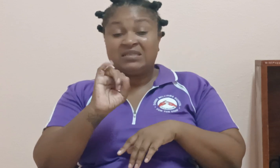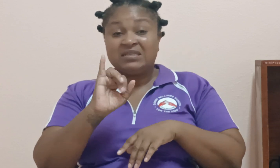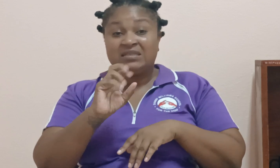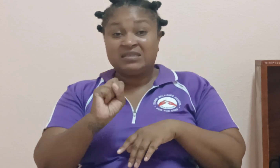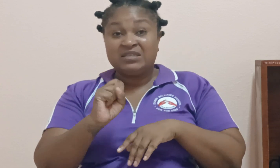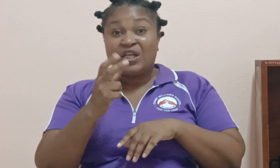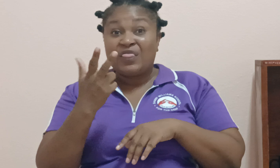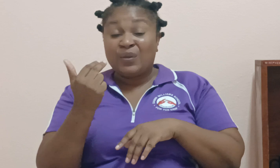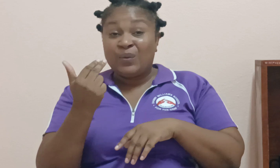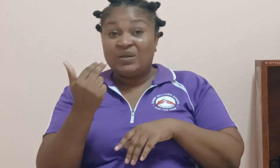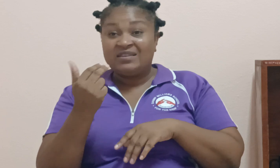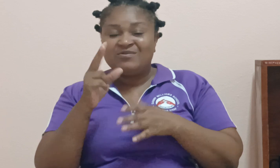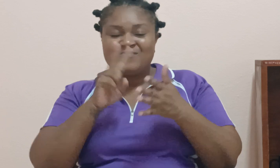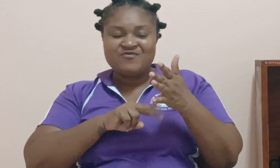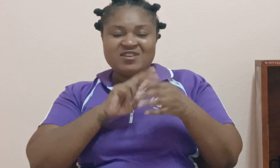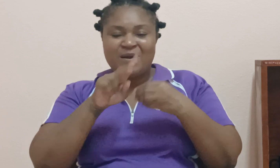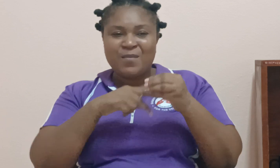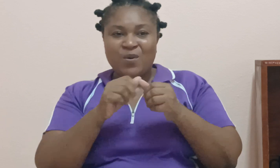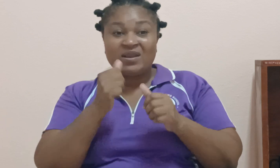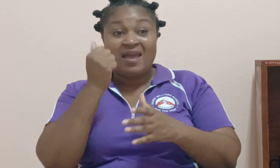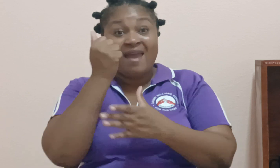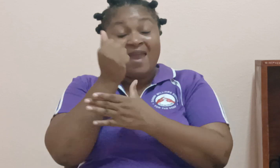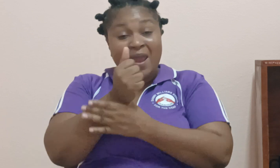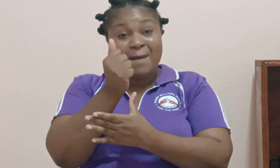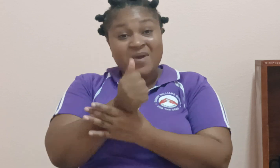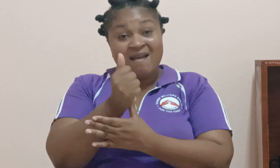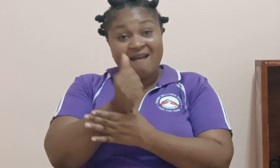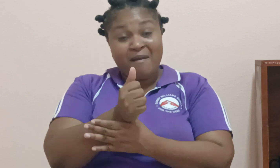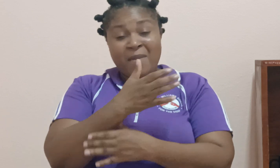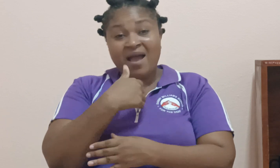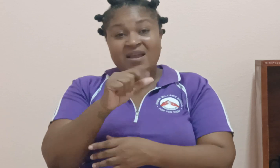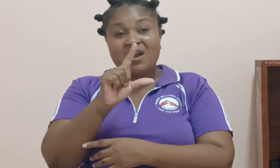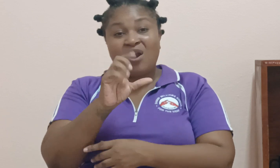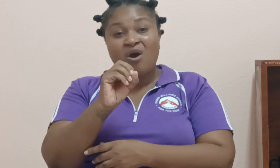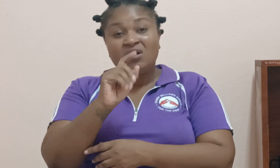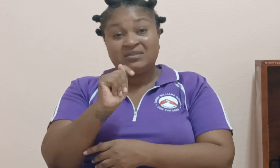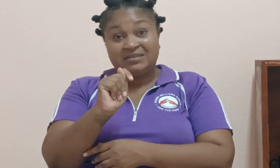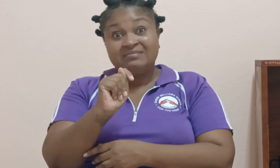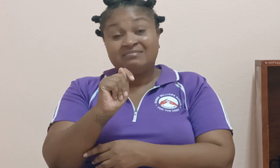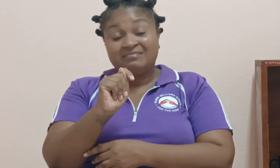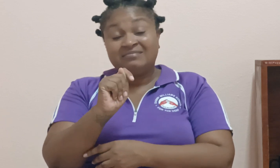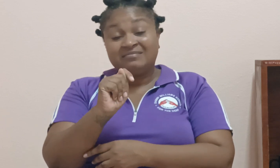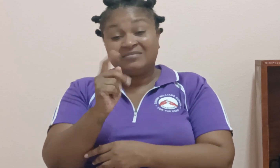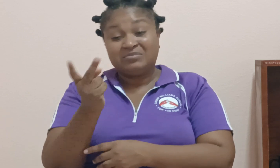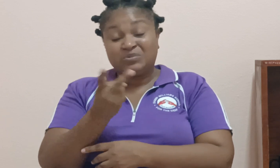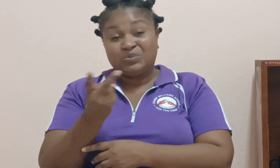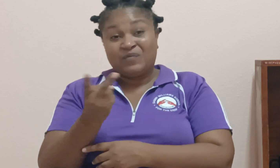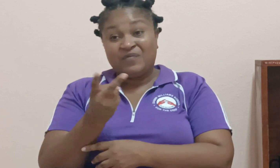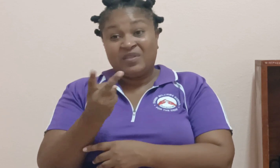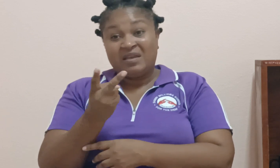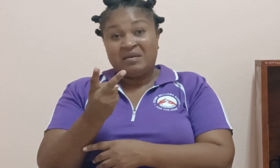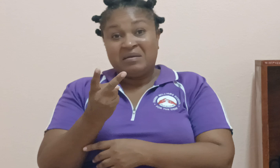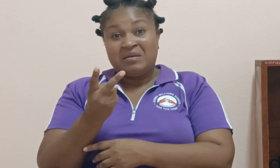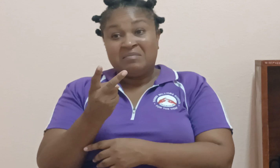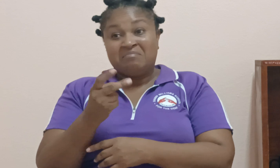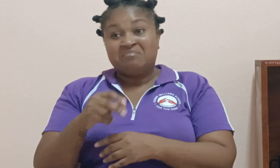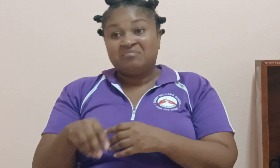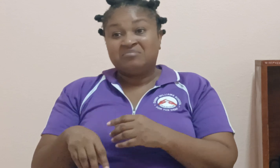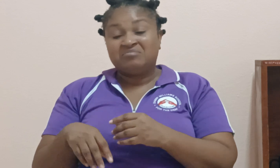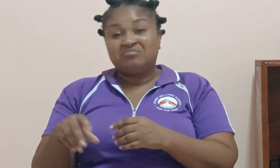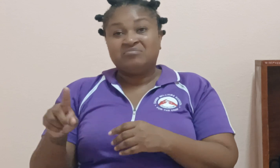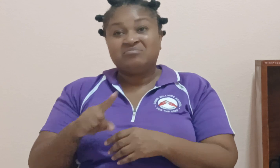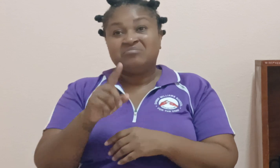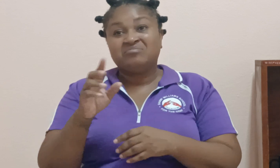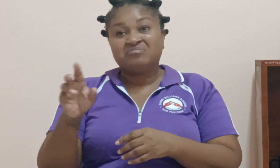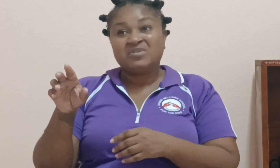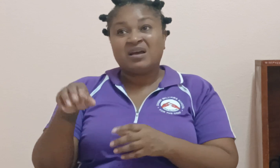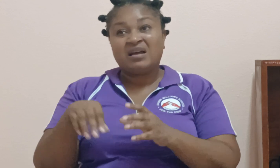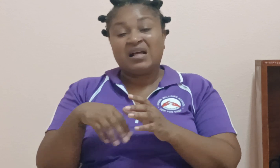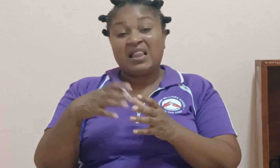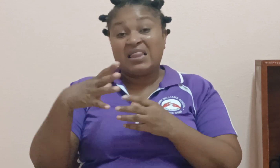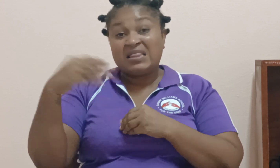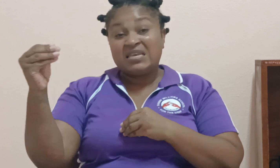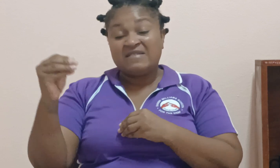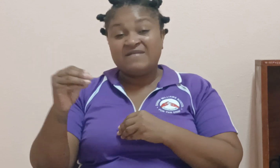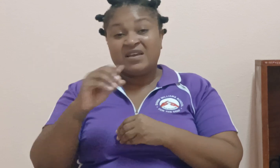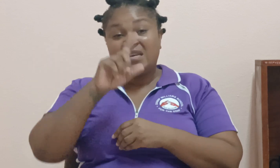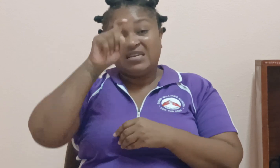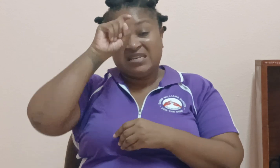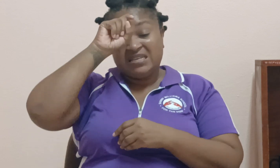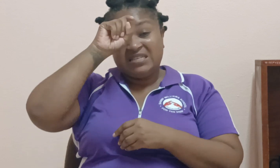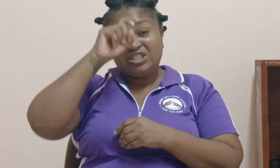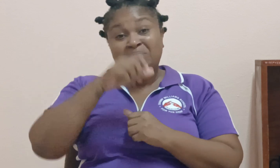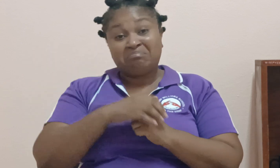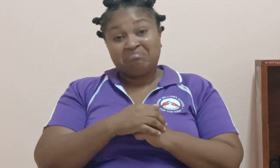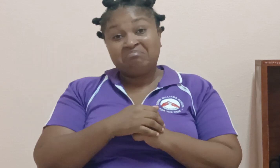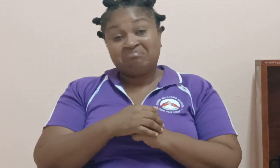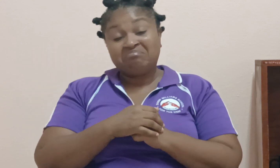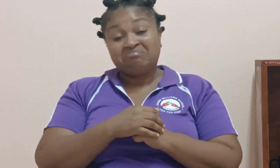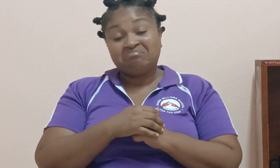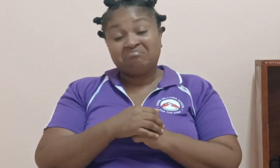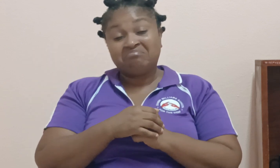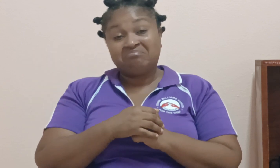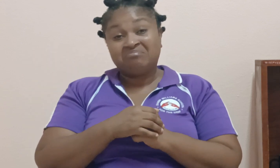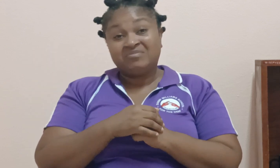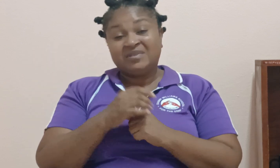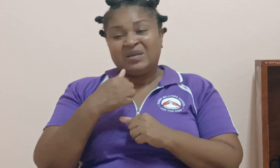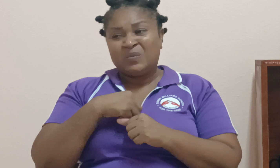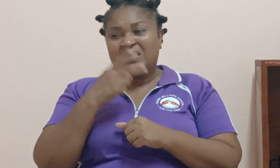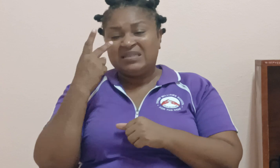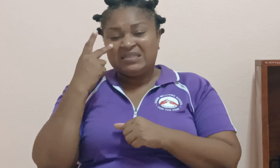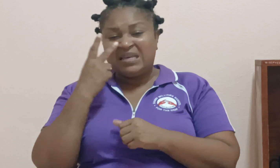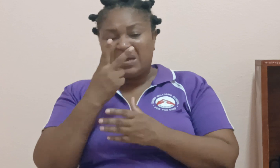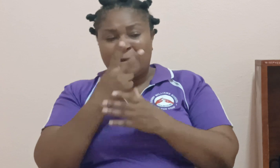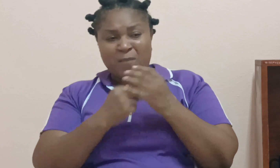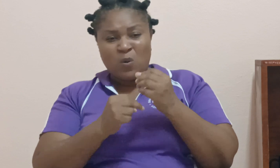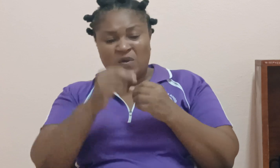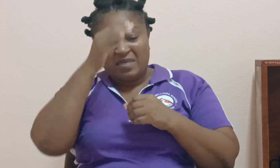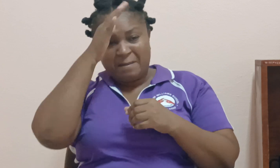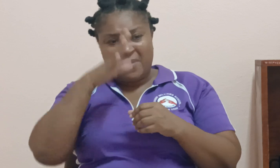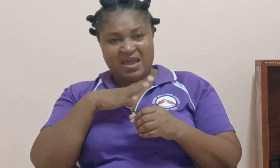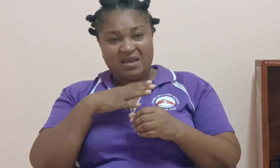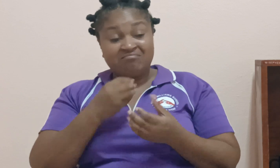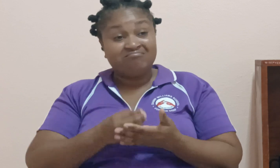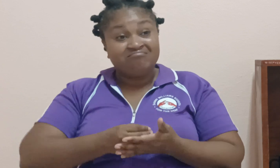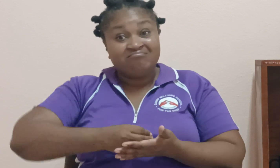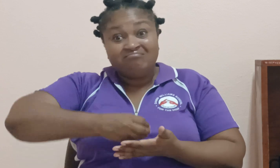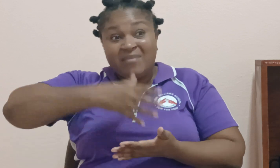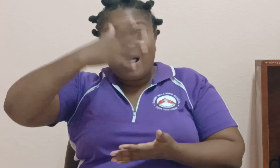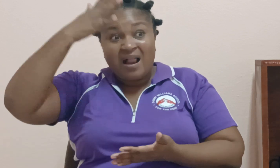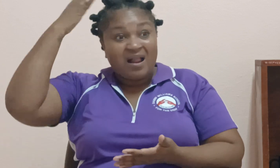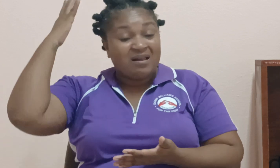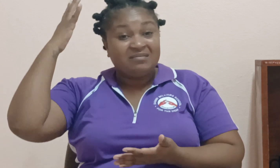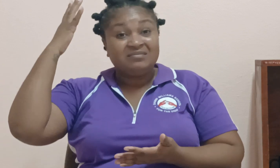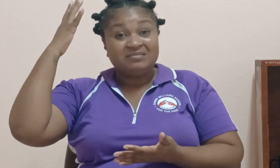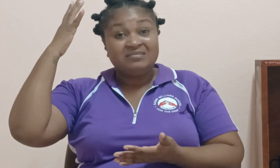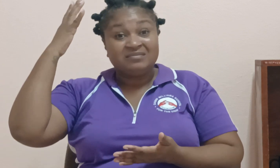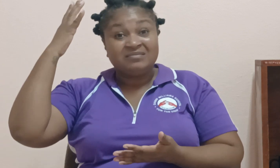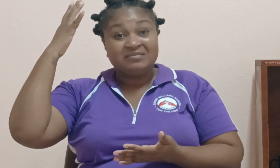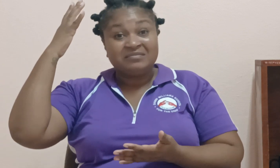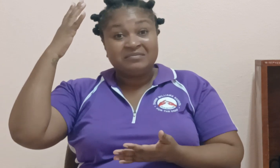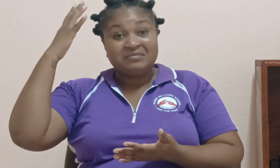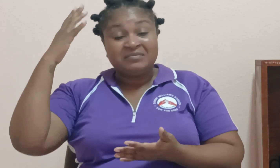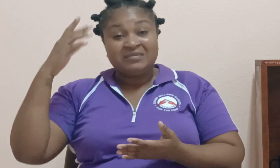Abram and Lot coming out of the land of Egypt ● As both men prospered conflict developed